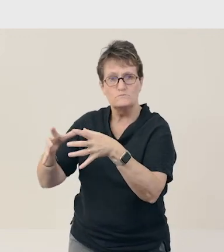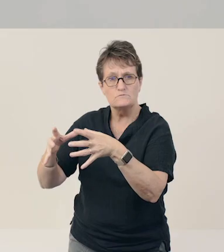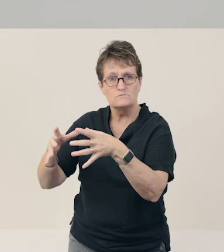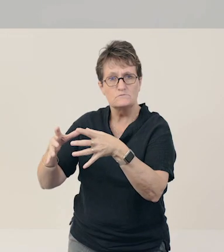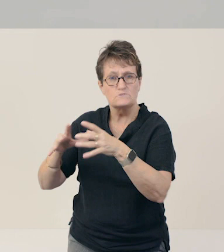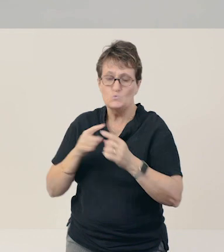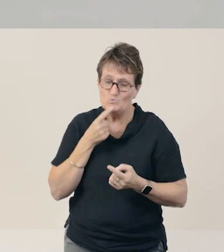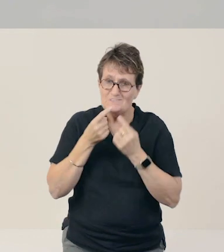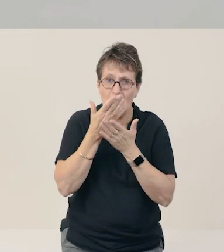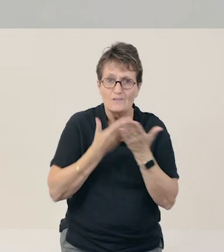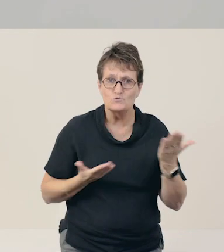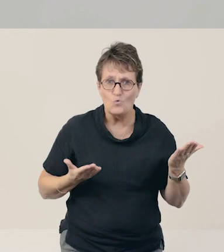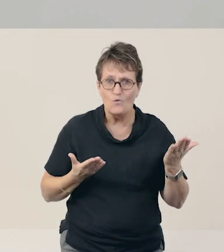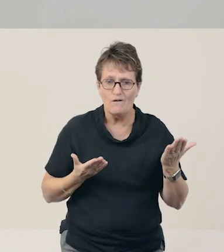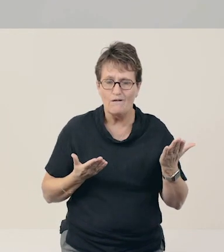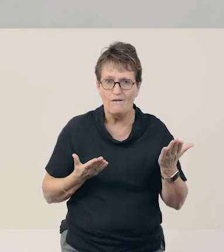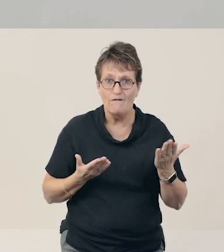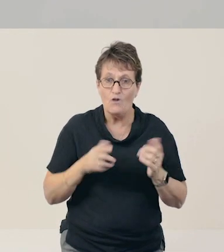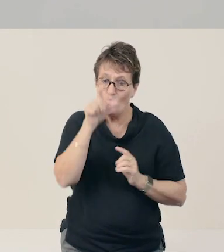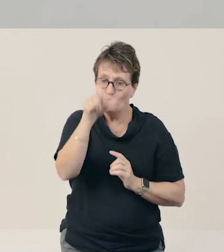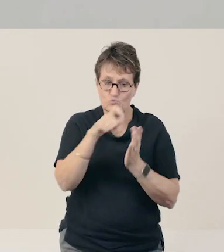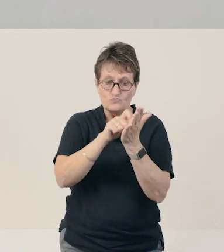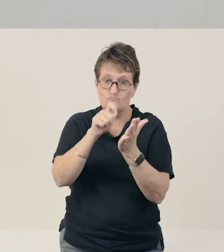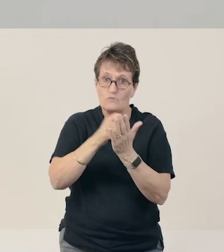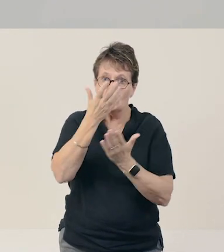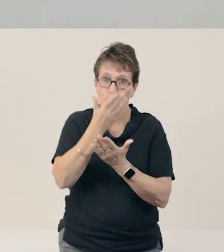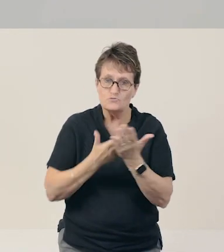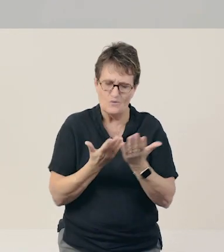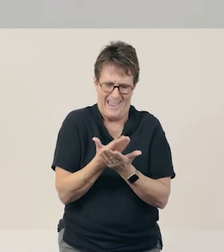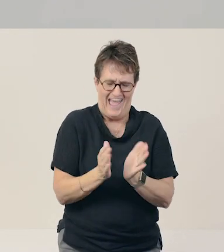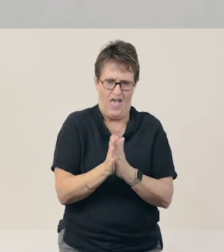It is the choices authors make in how and when they use these language features,